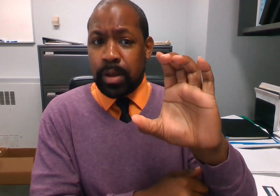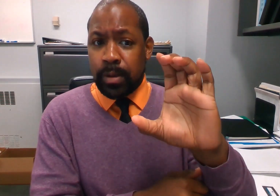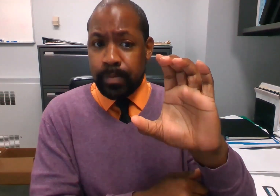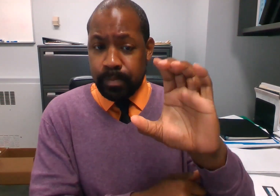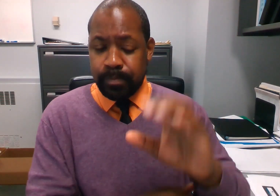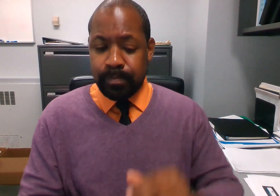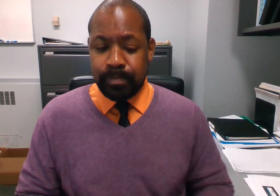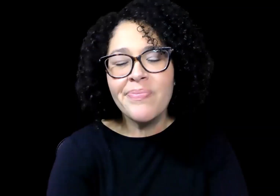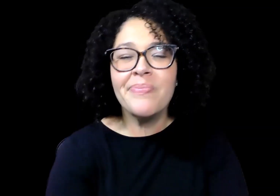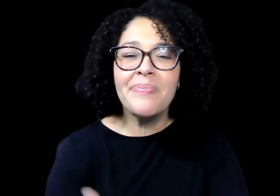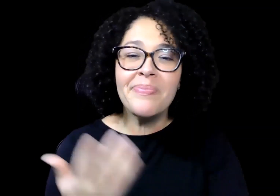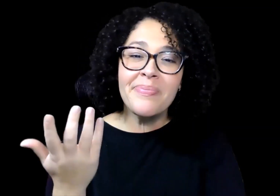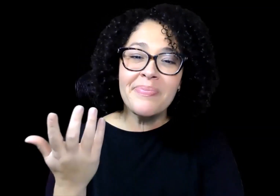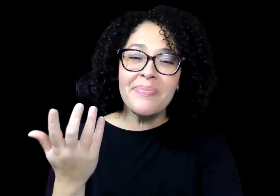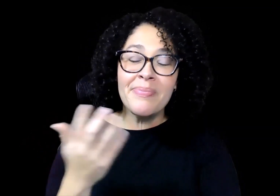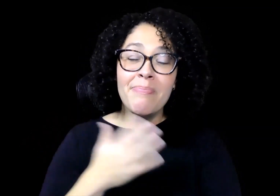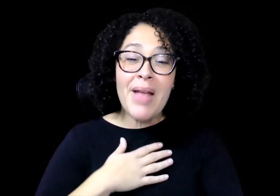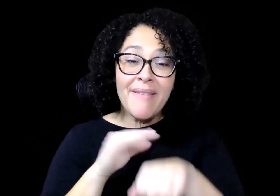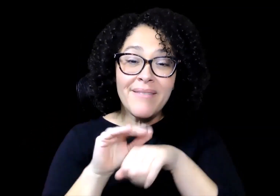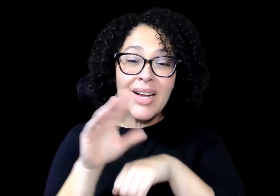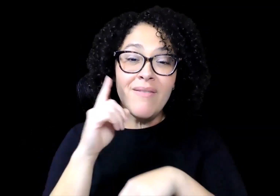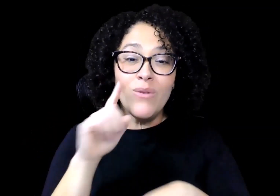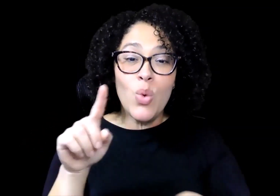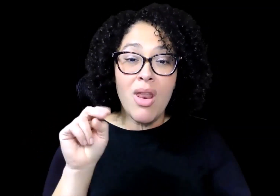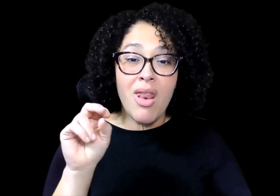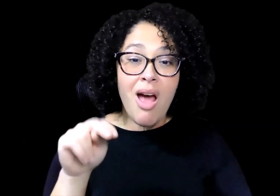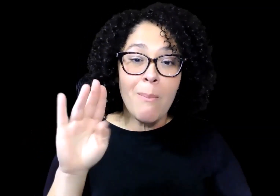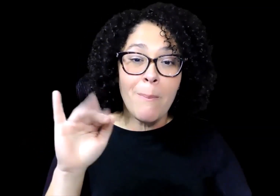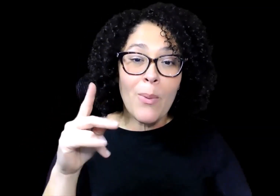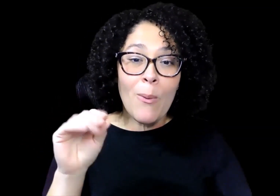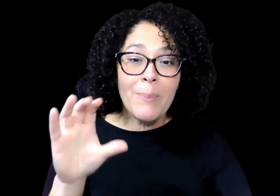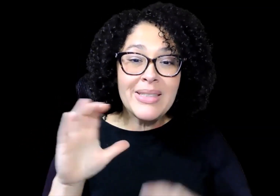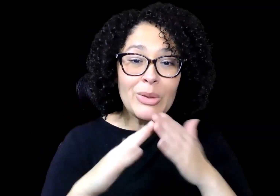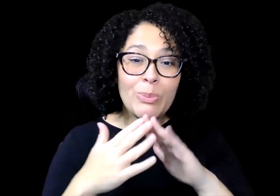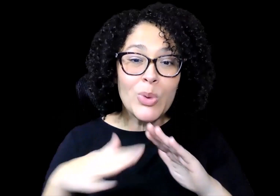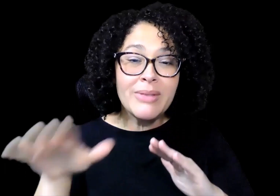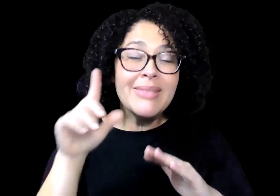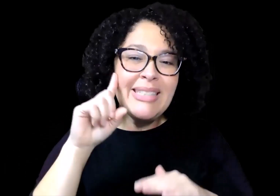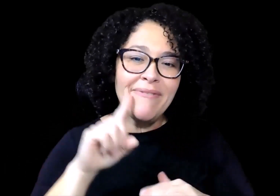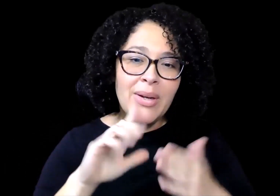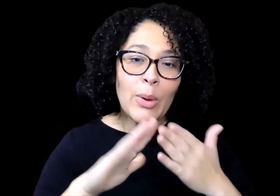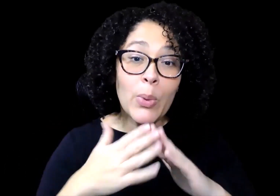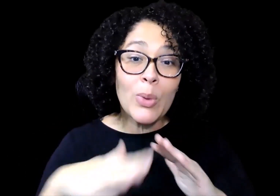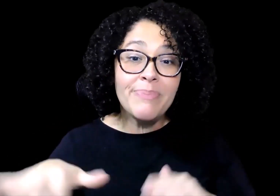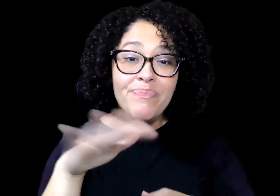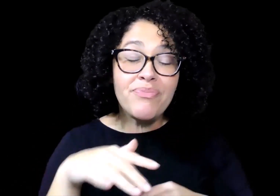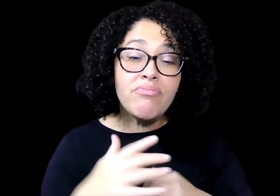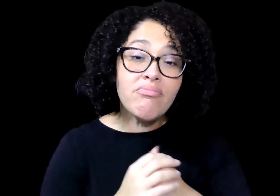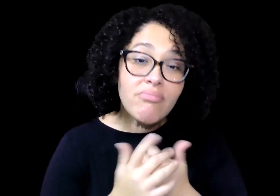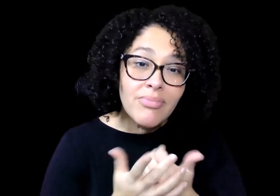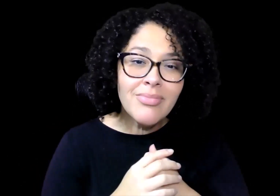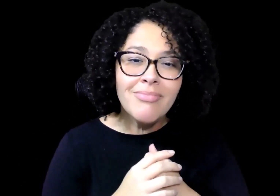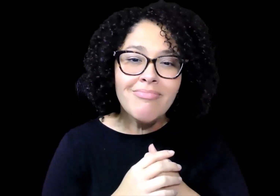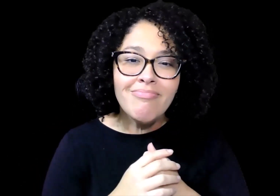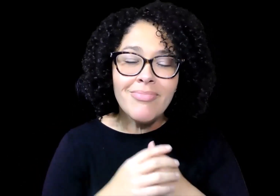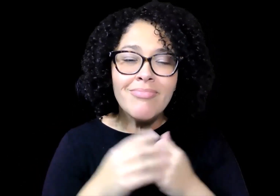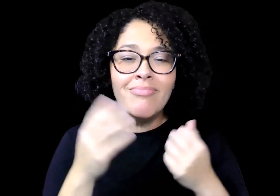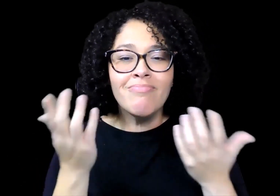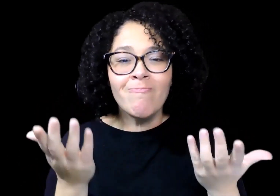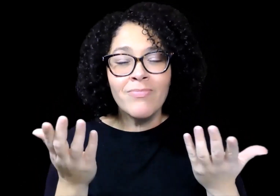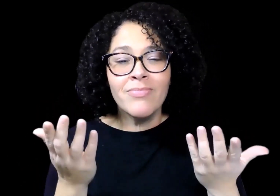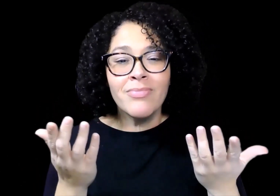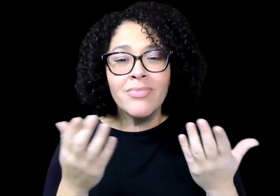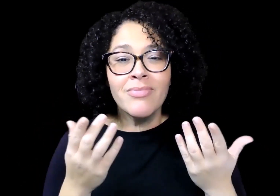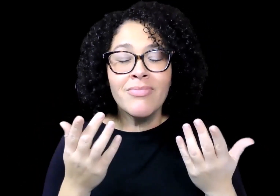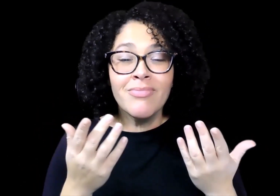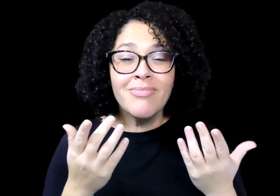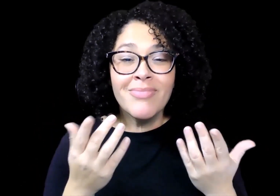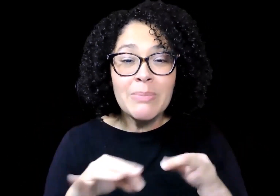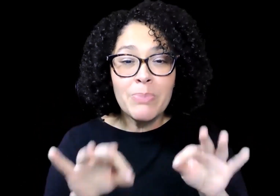not even necessarily BIPOC well my advice for non-BIPOC people in the deaf community